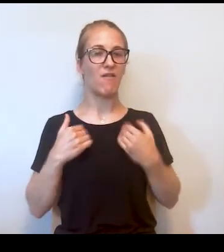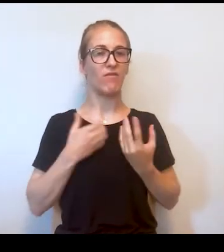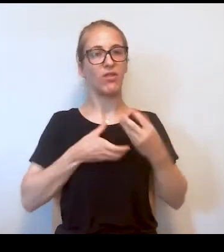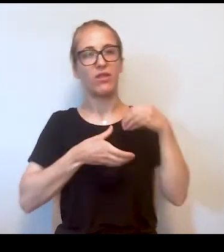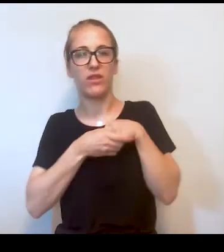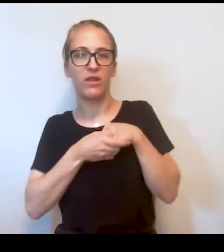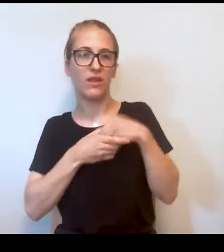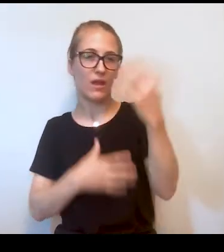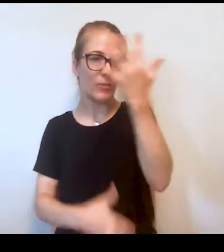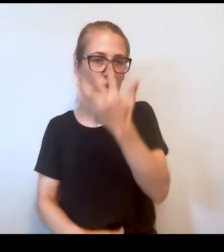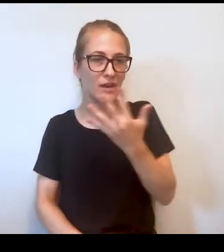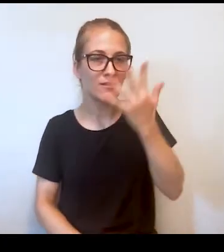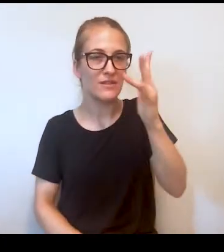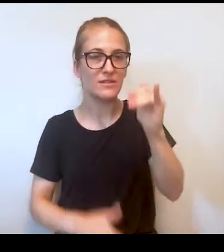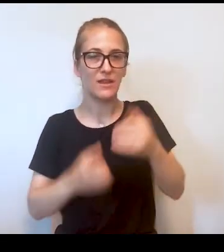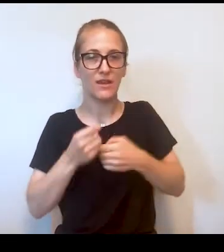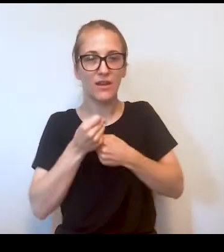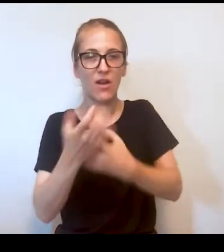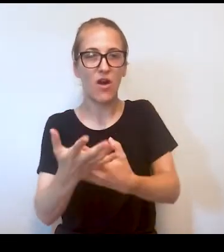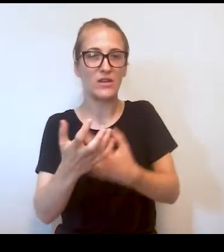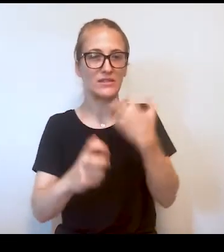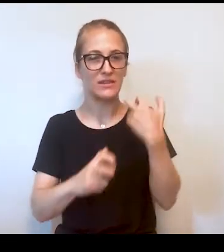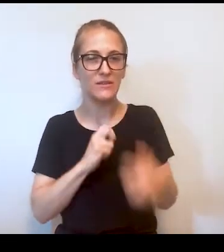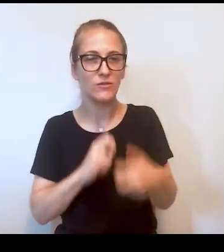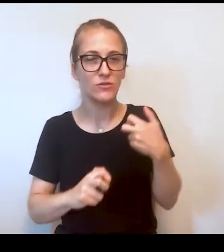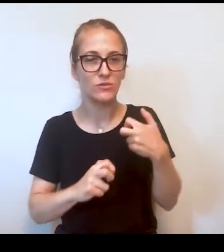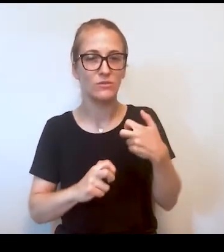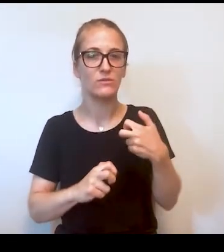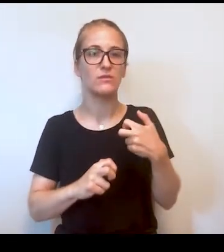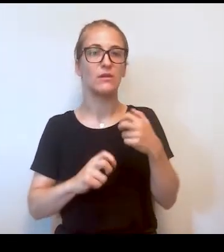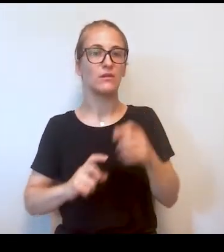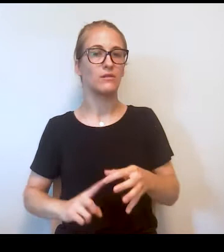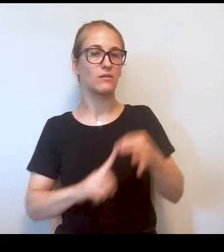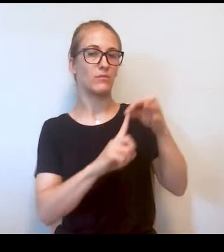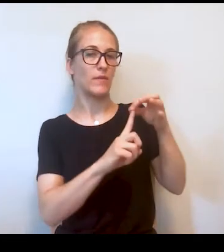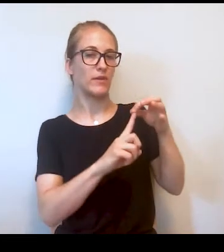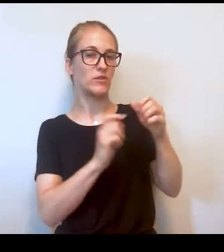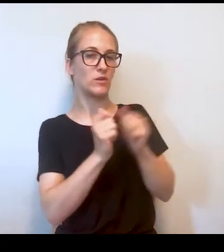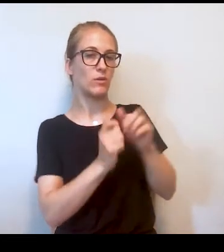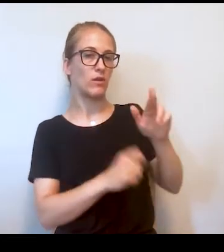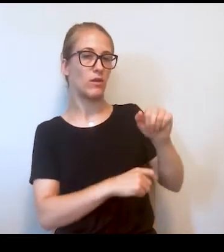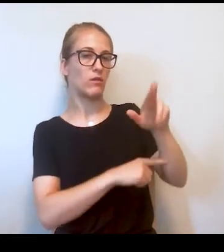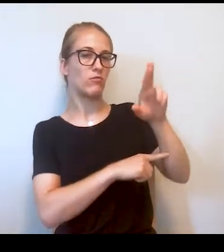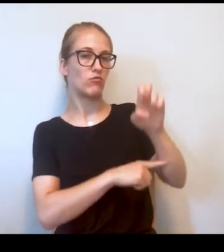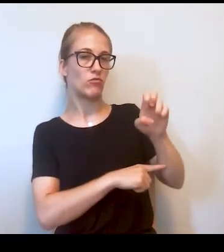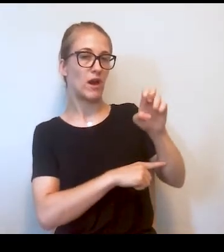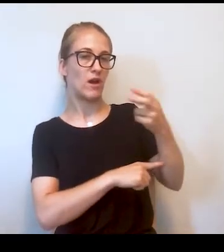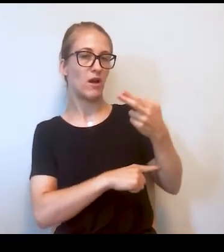that was causing some issues, especially in rare types of hypermobile conditions.